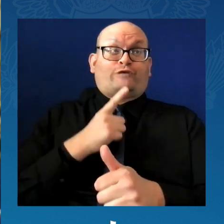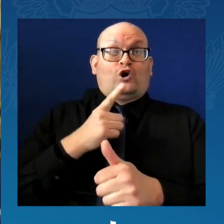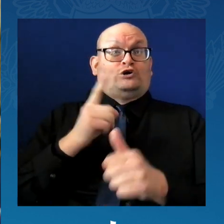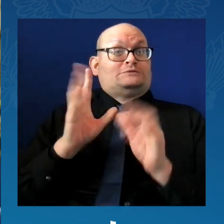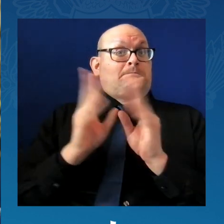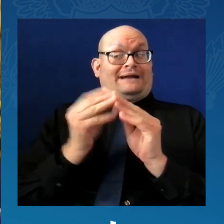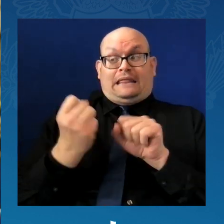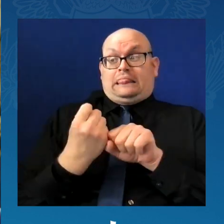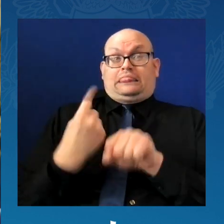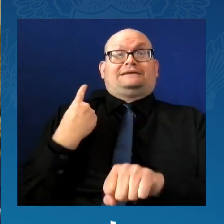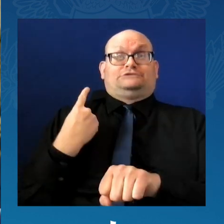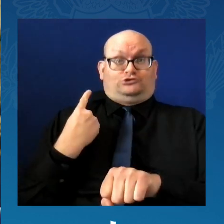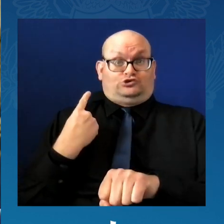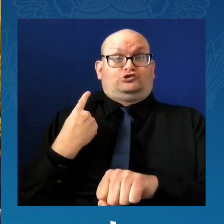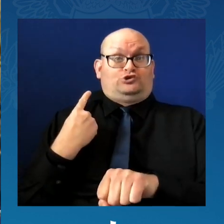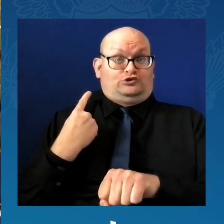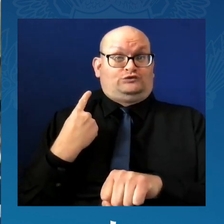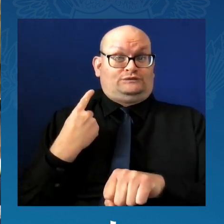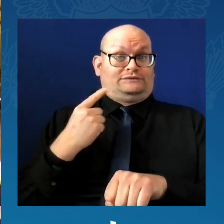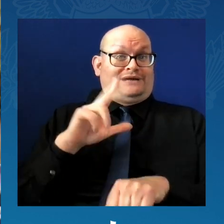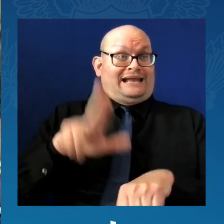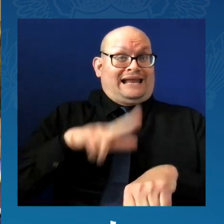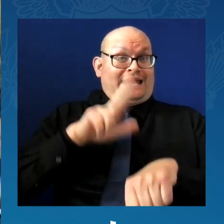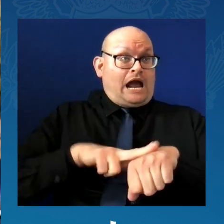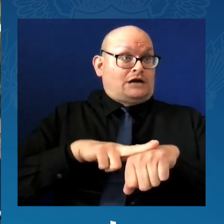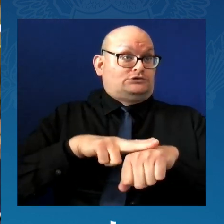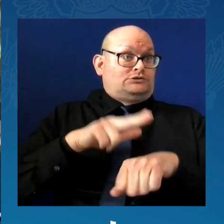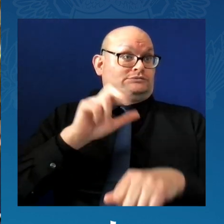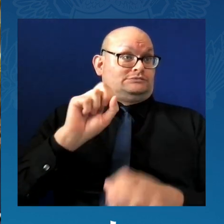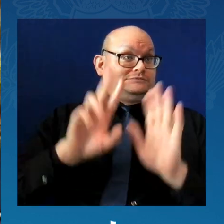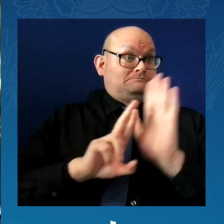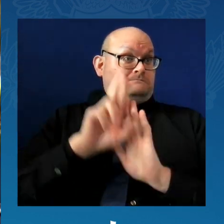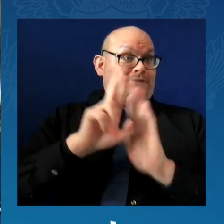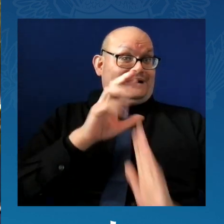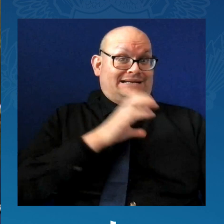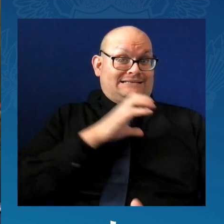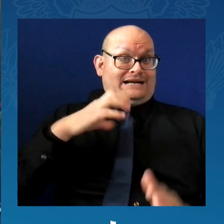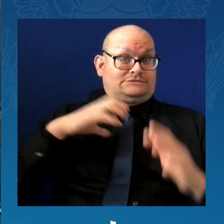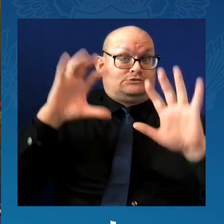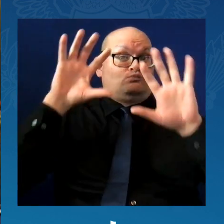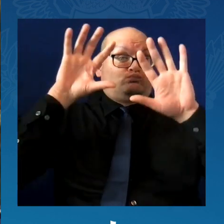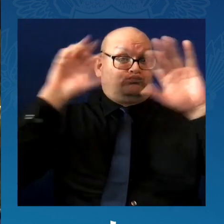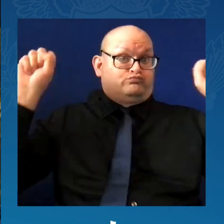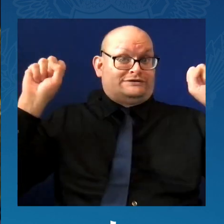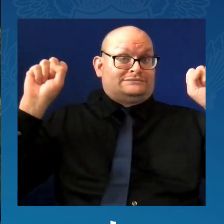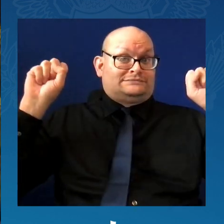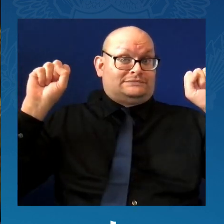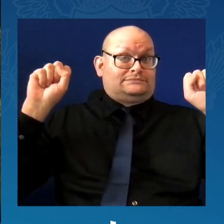And you and the president have chosen to extend that. Here we are today.